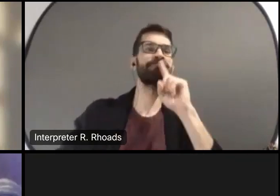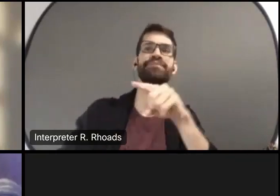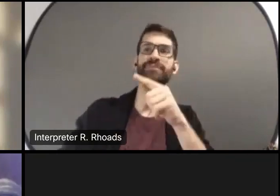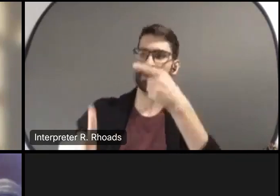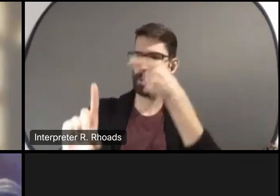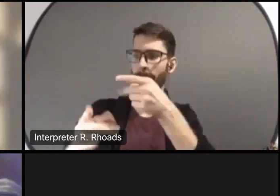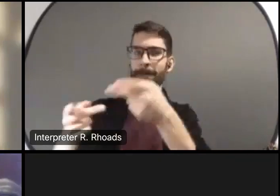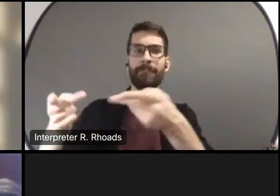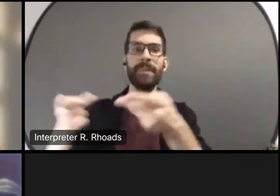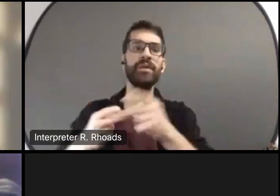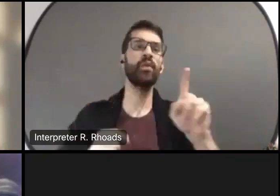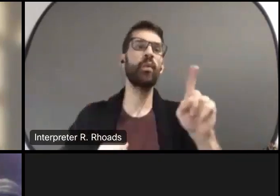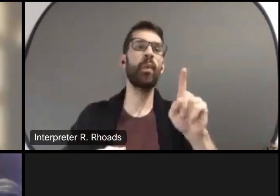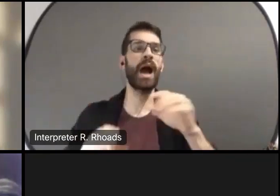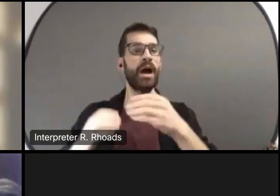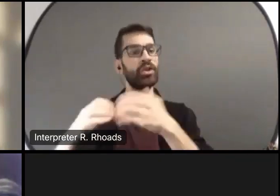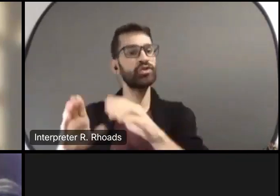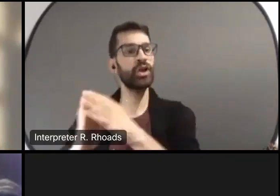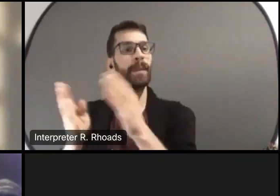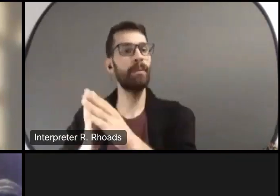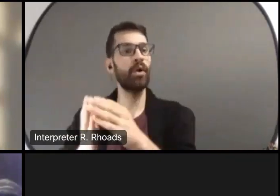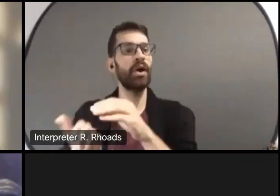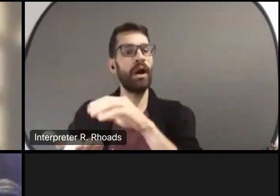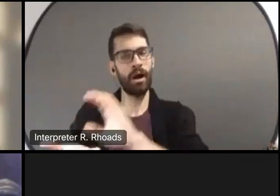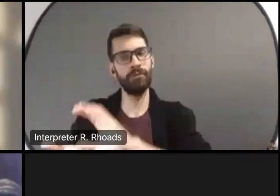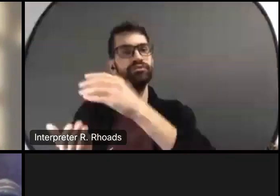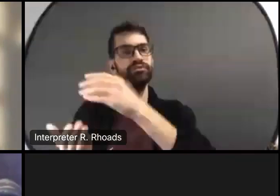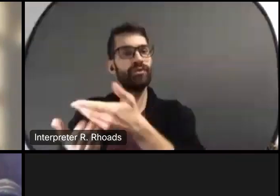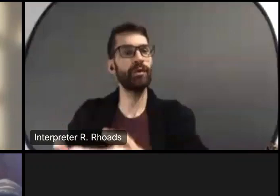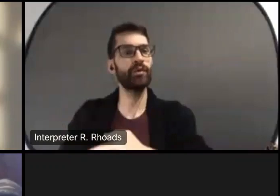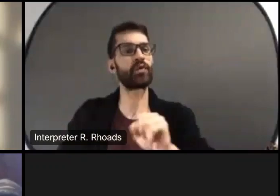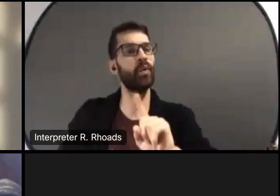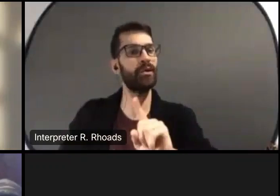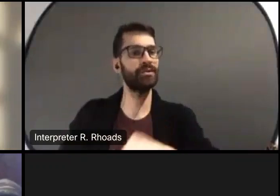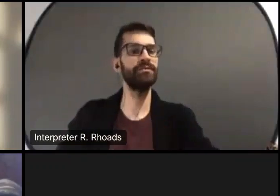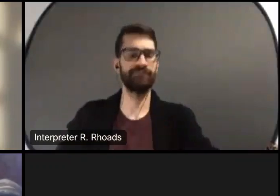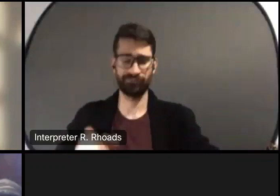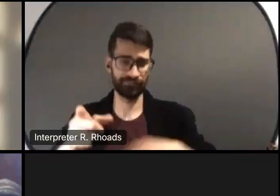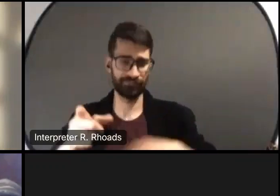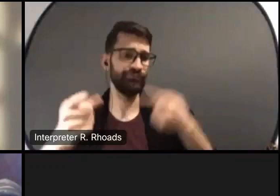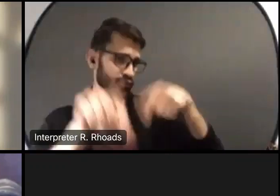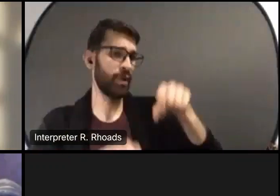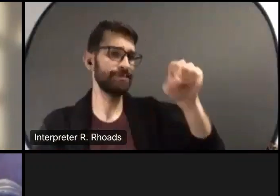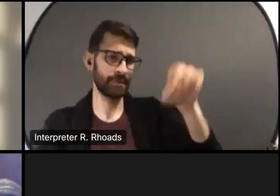first of all good afternoon to everyone. I agree with you completely, Kent, most importantly with